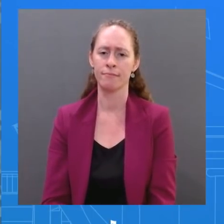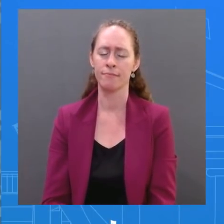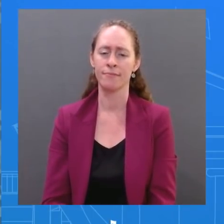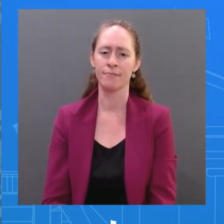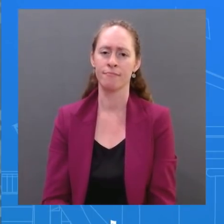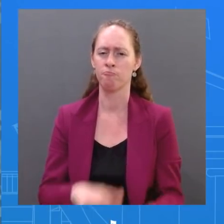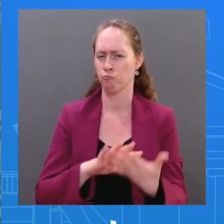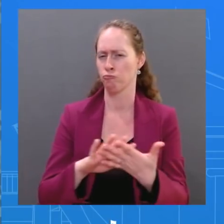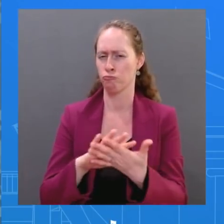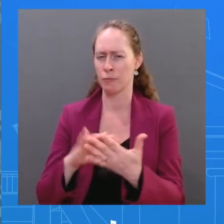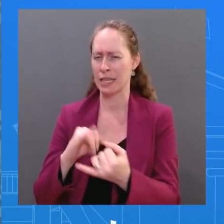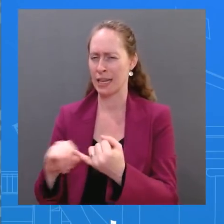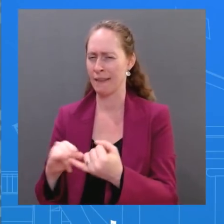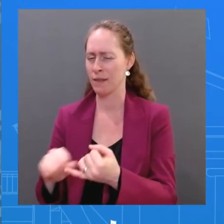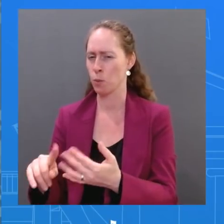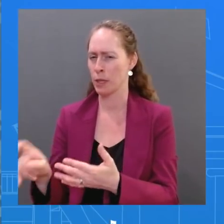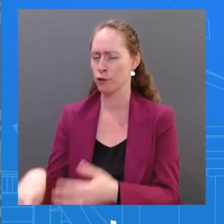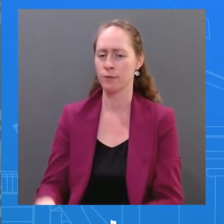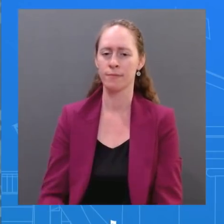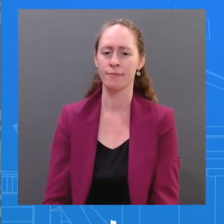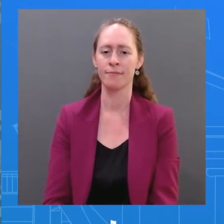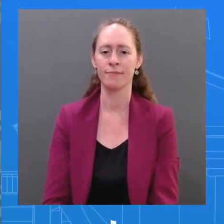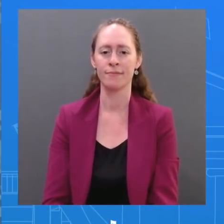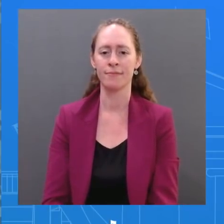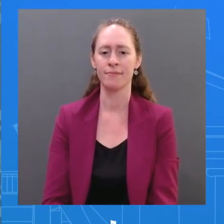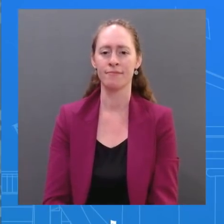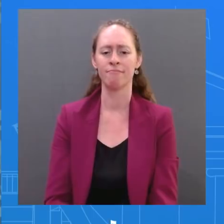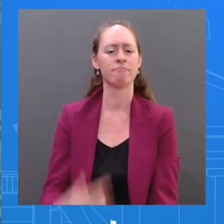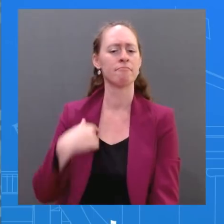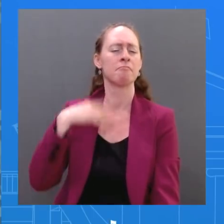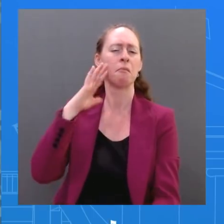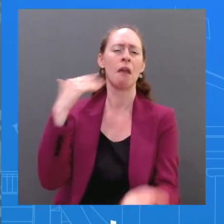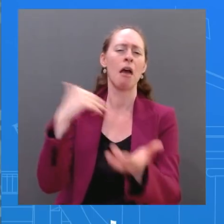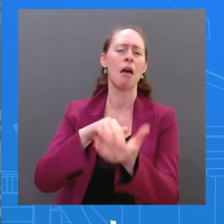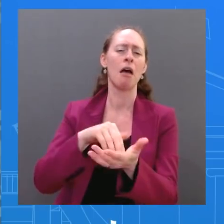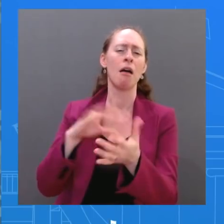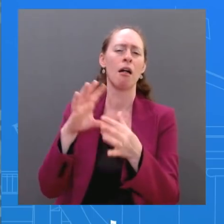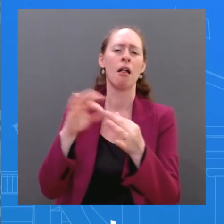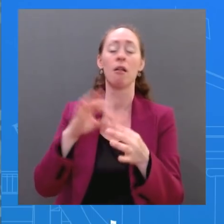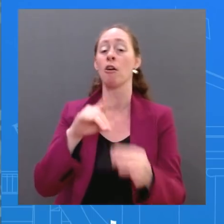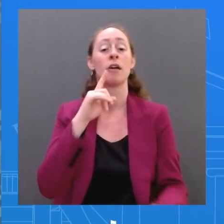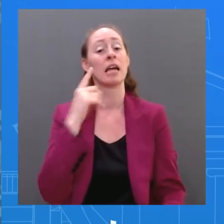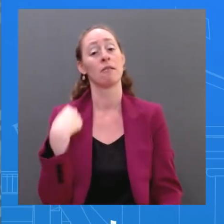We believe that the Russian Federation is holding -- is wrongfully detai- --